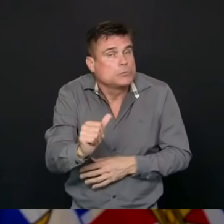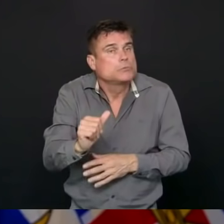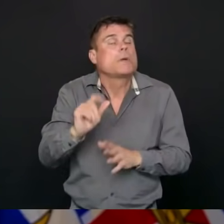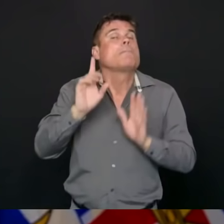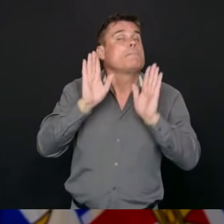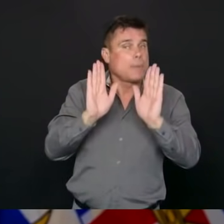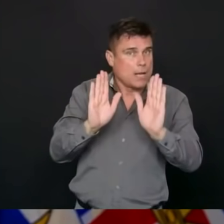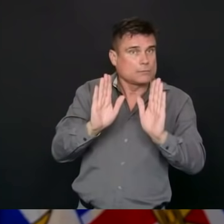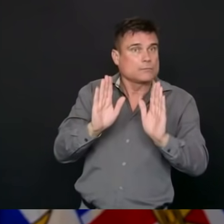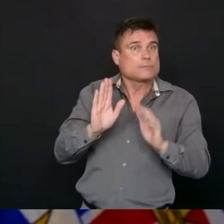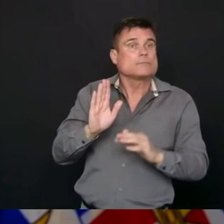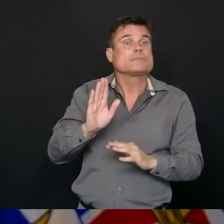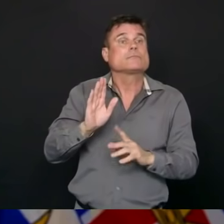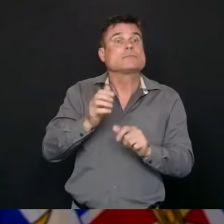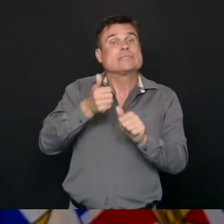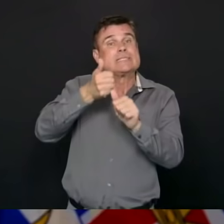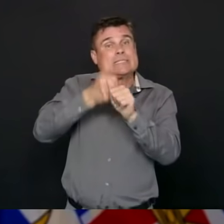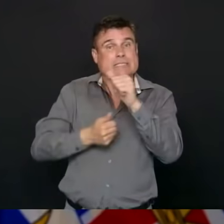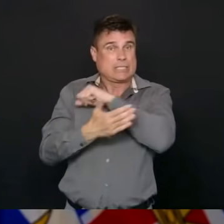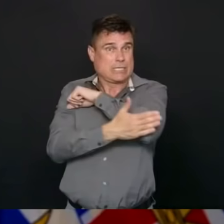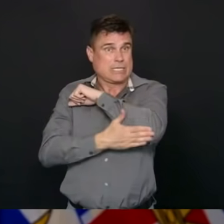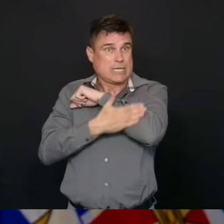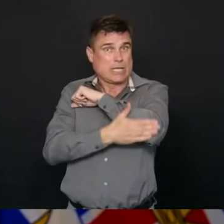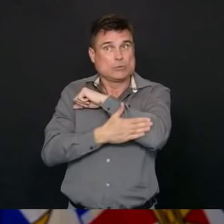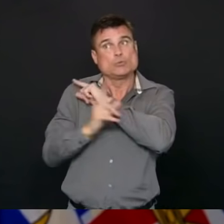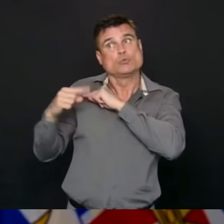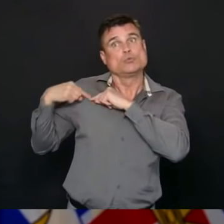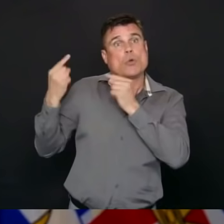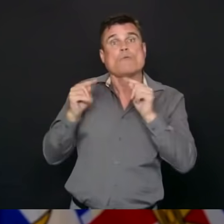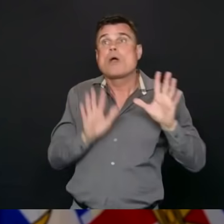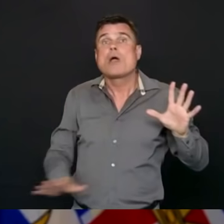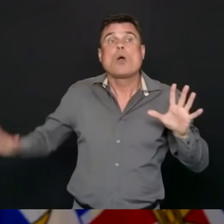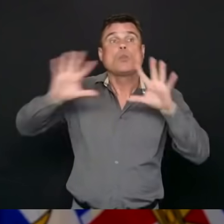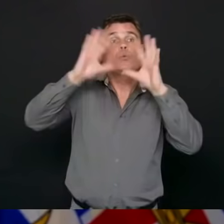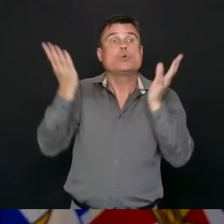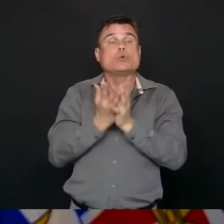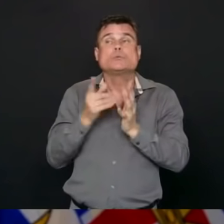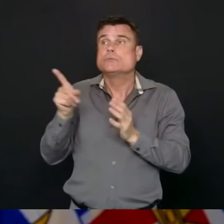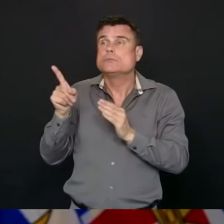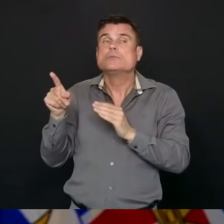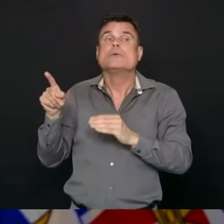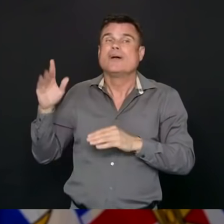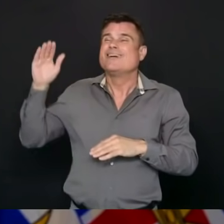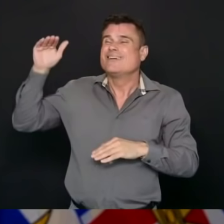But every other pandemic in recorded history has had at least two waves, some more.